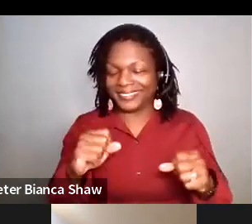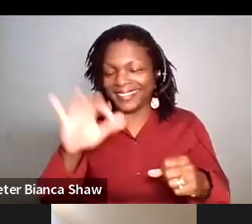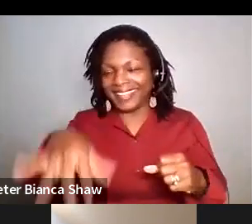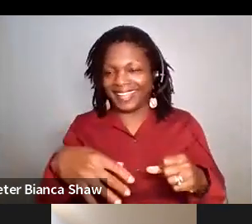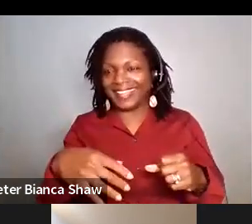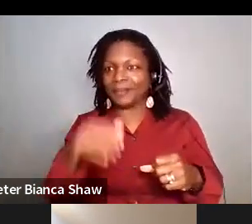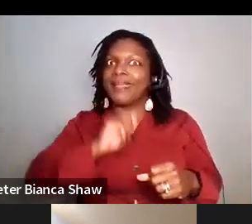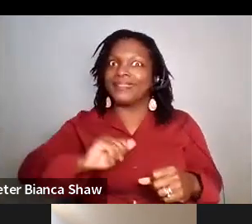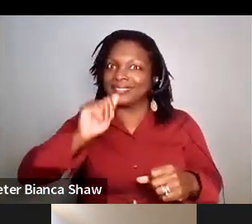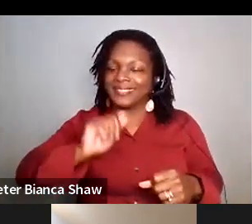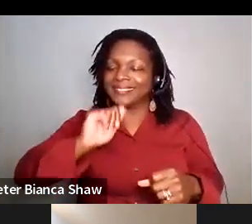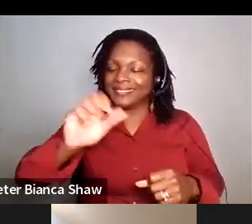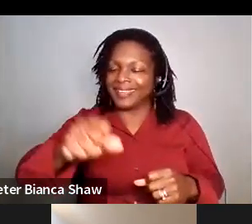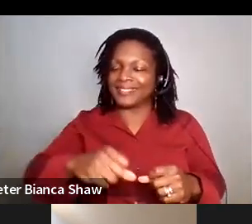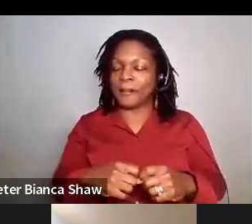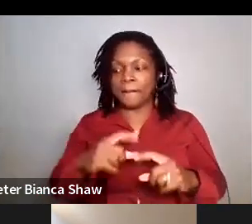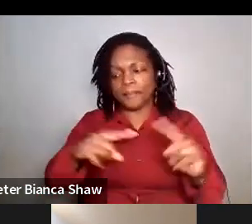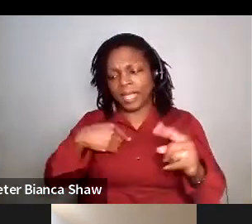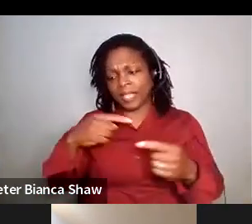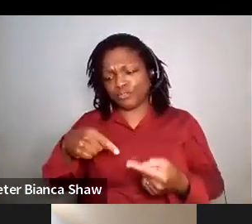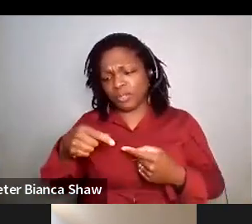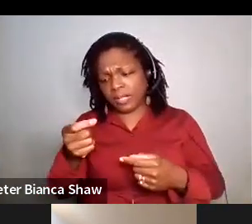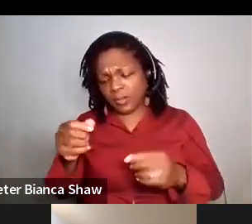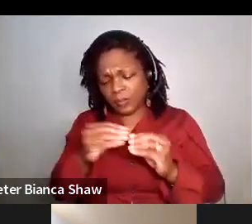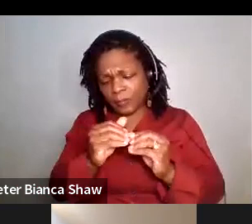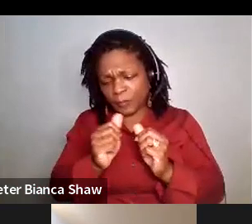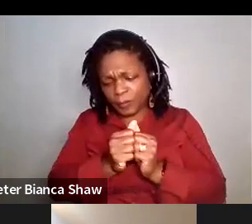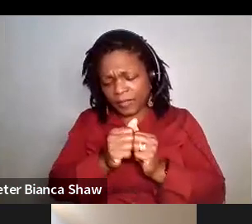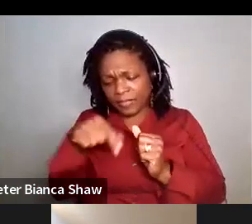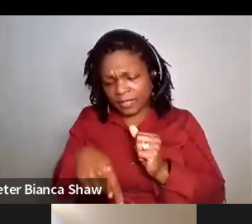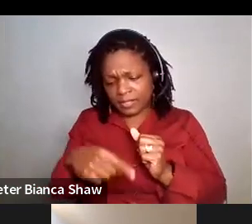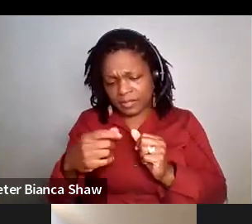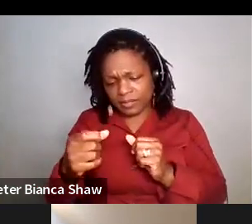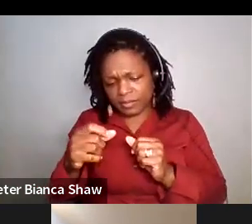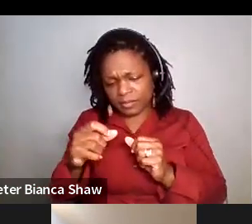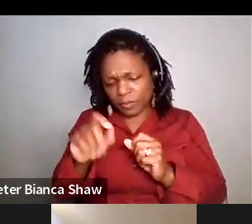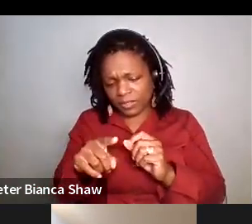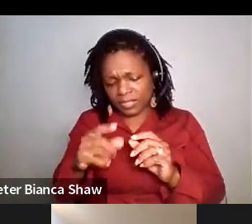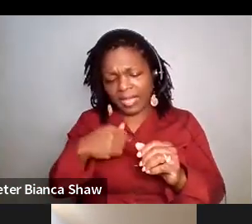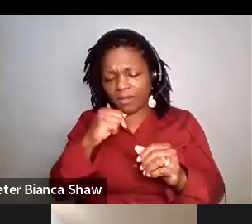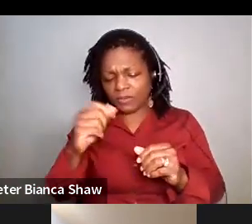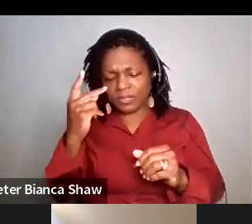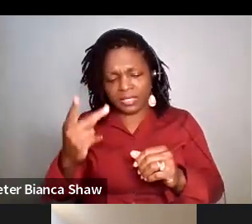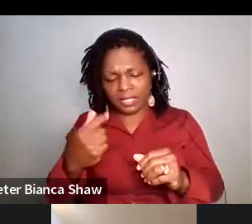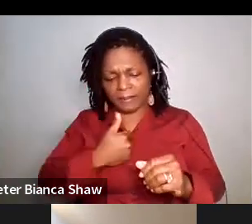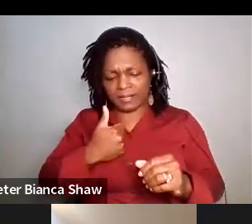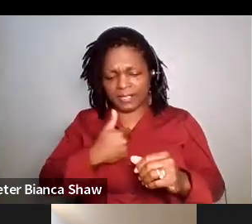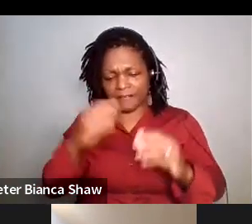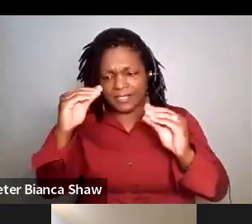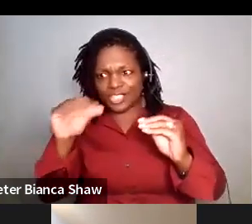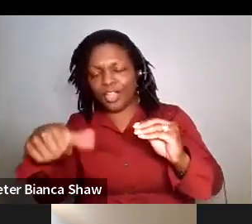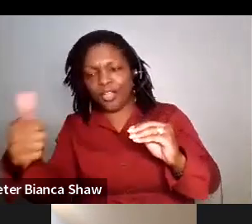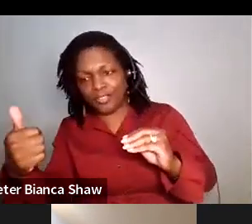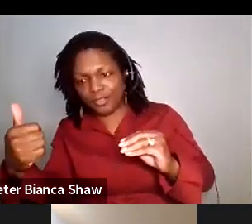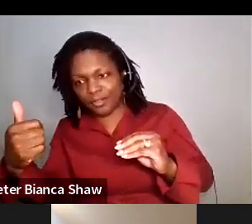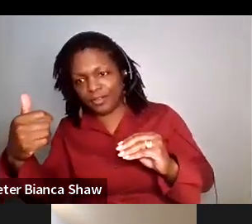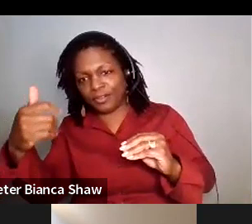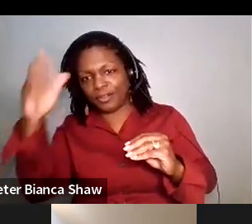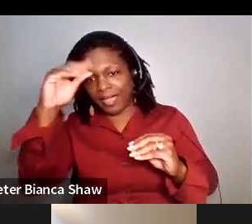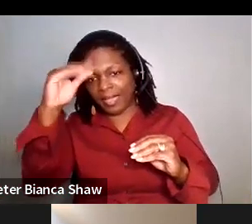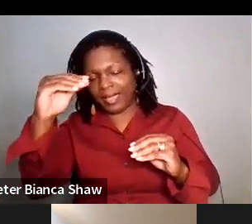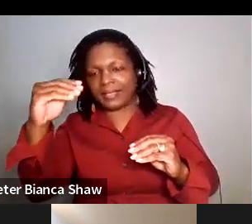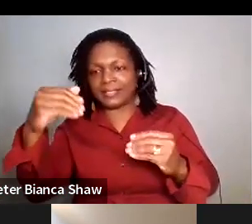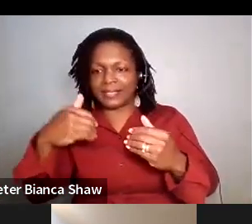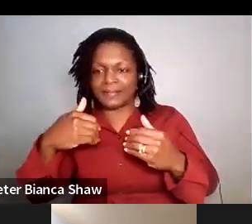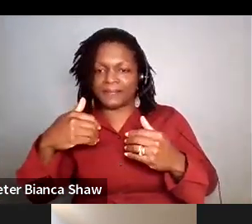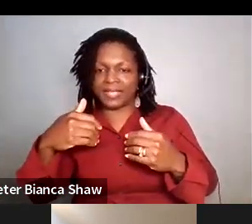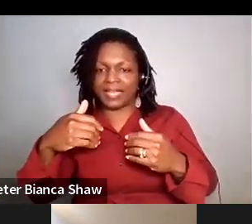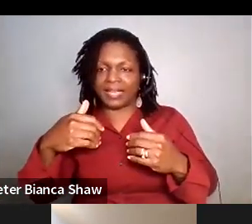I I struggled with this question is because I don't actually see myself teaching other guys who have children that don't have disabilities.